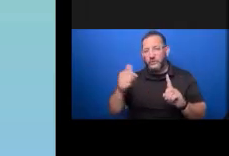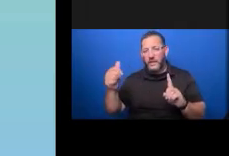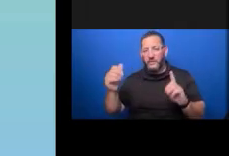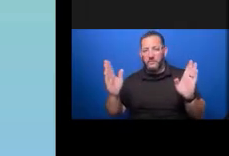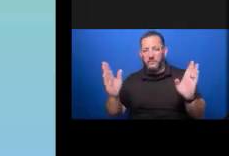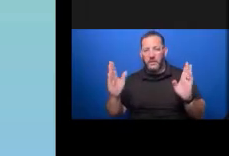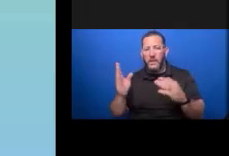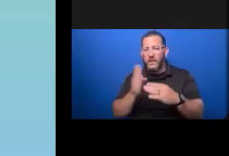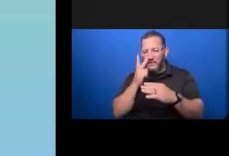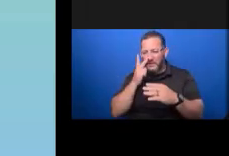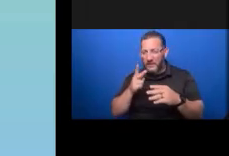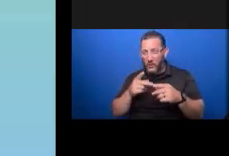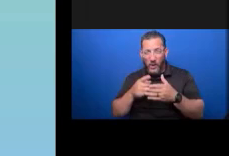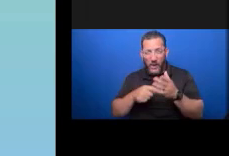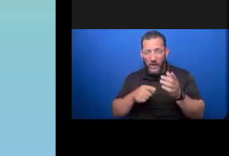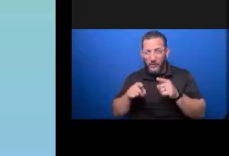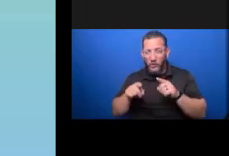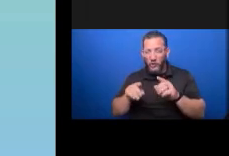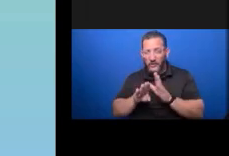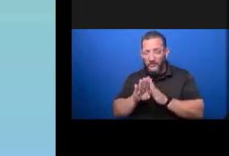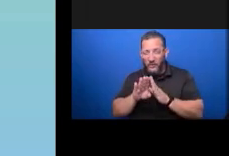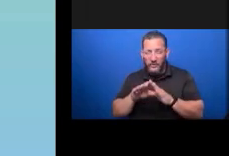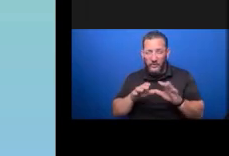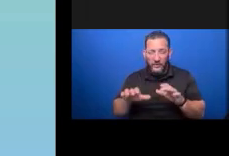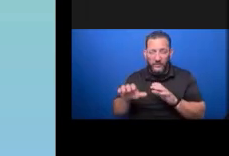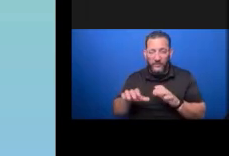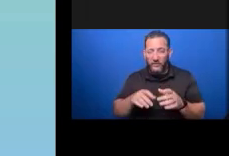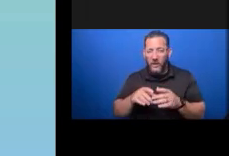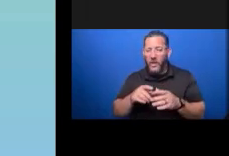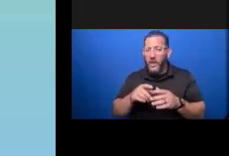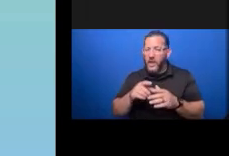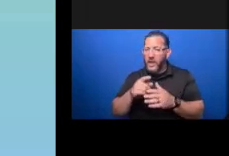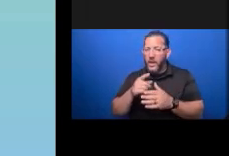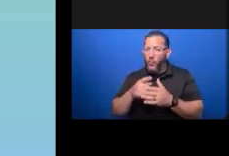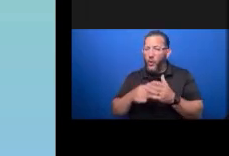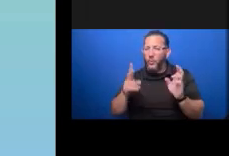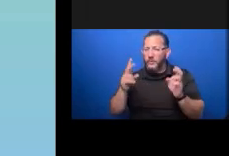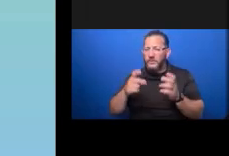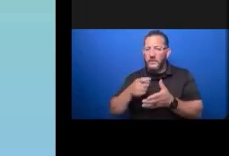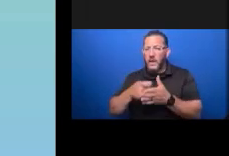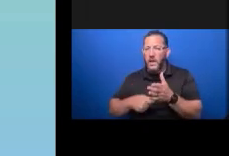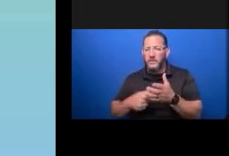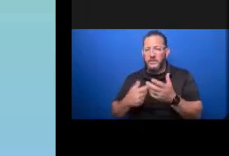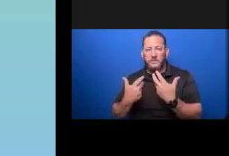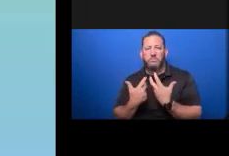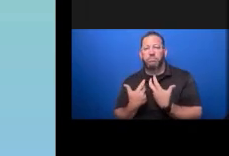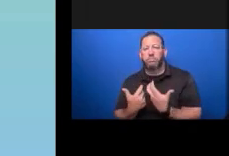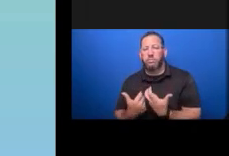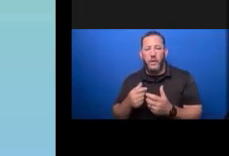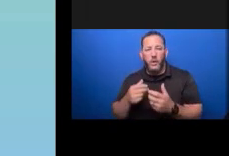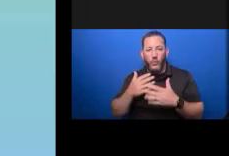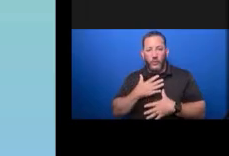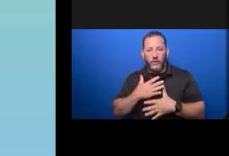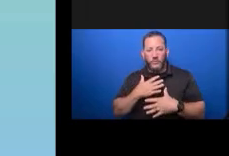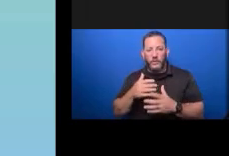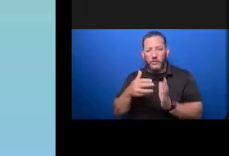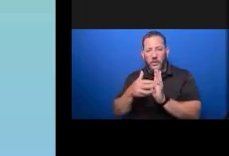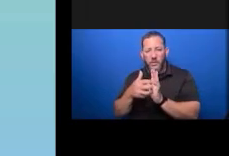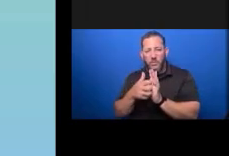activities, and a zero reveals a cost to development activities when respiration is compromised, and the scores are varied